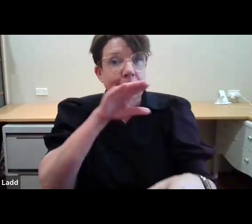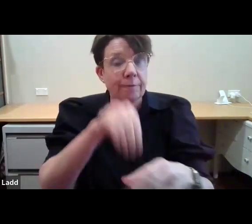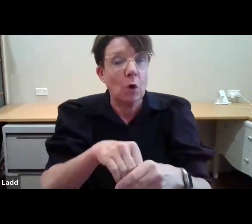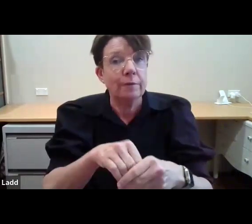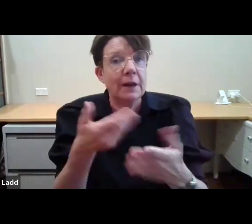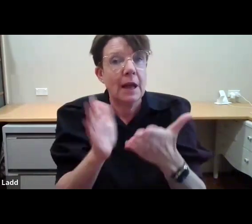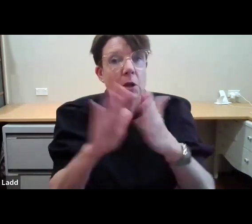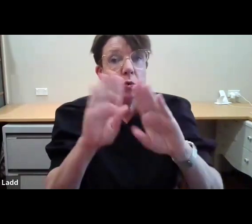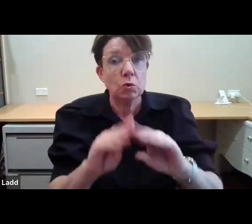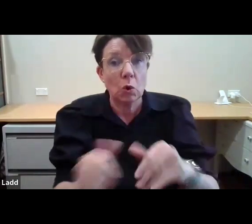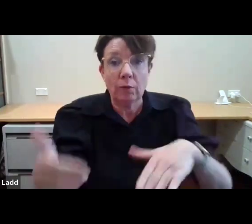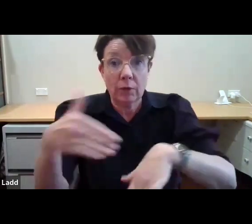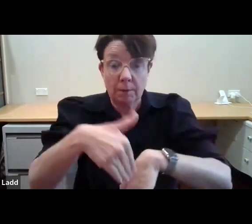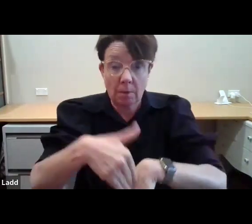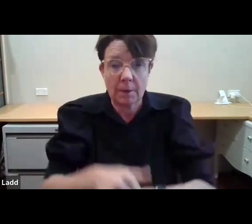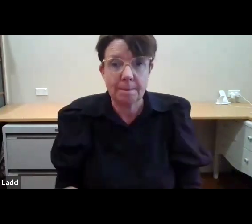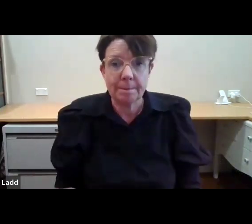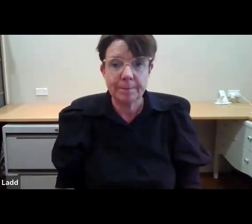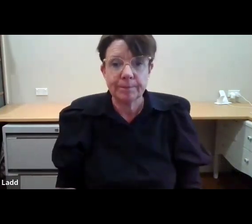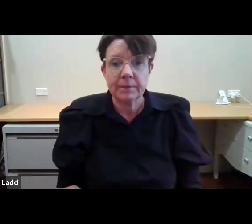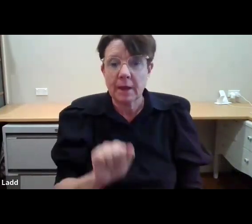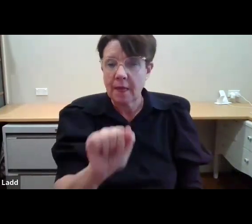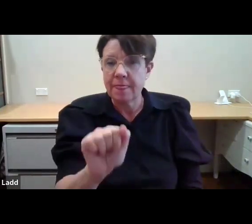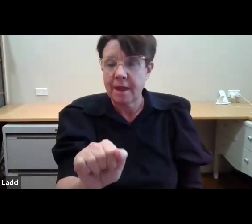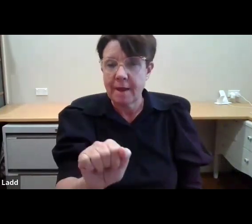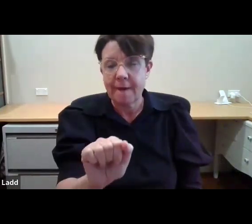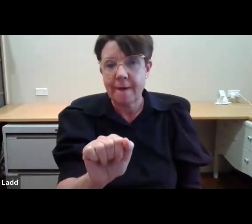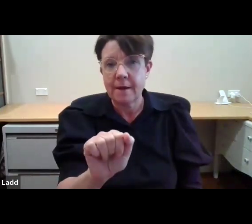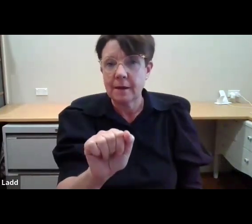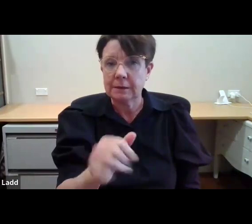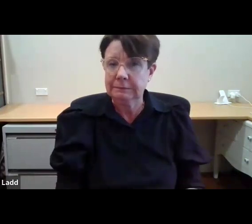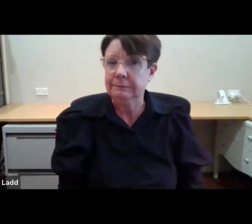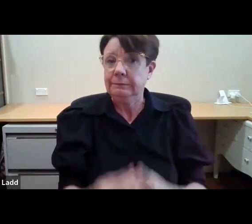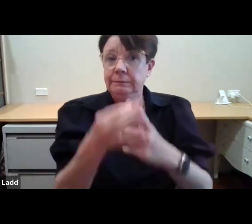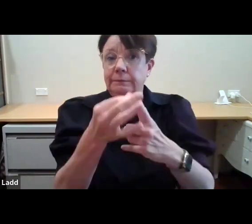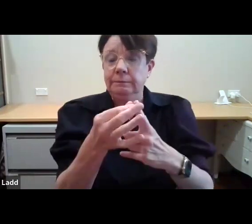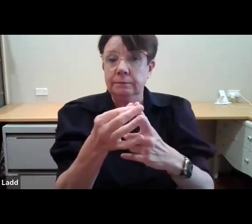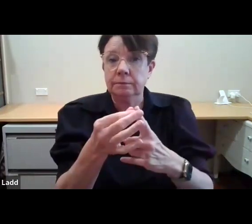And the stewardship of the natural world, the rights of land and water. Some of you may